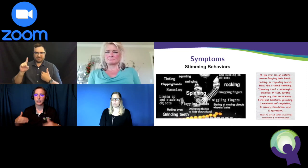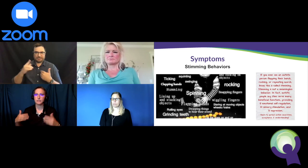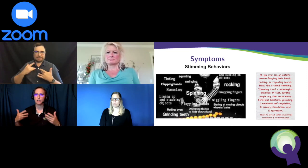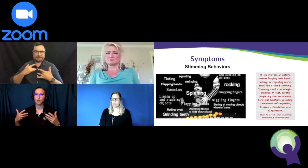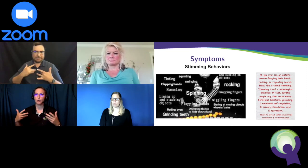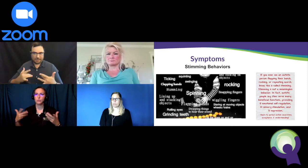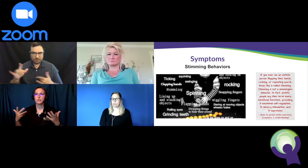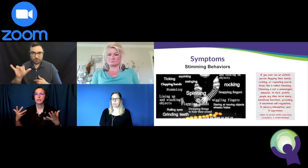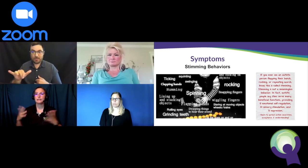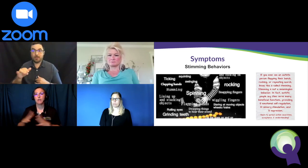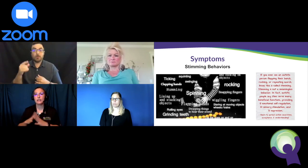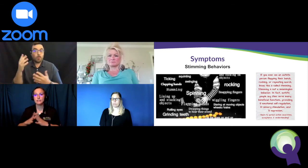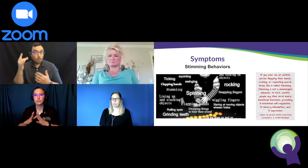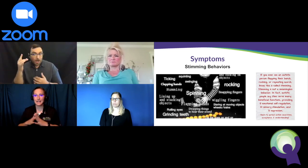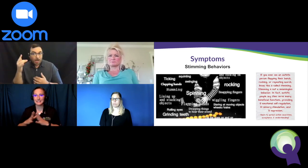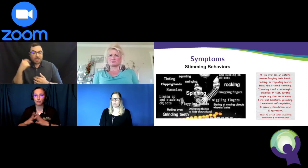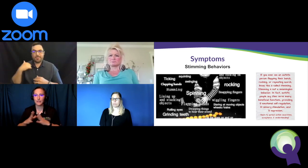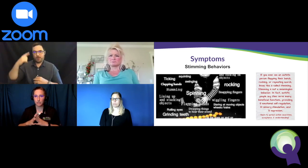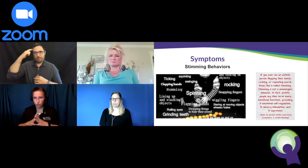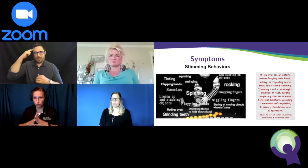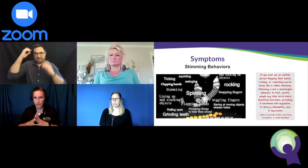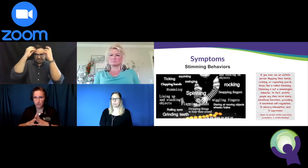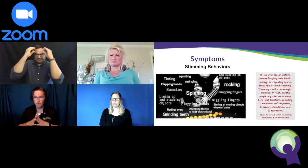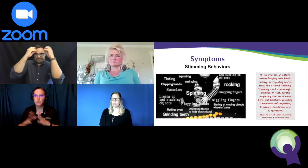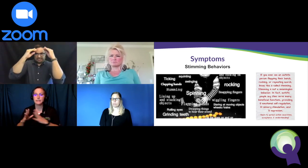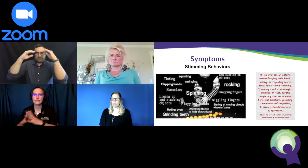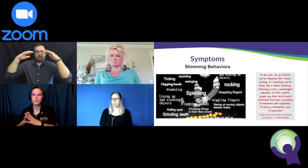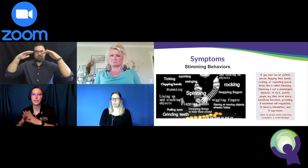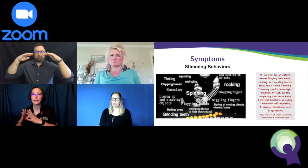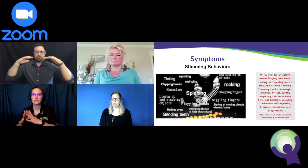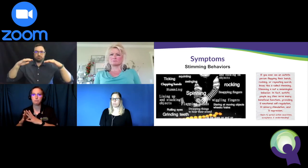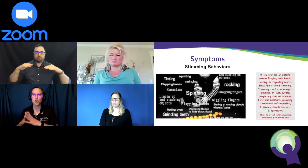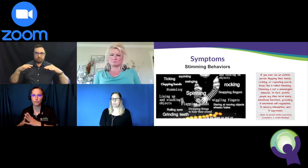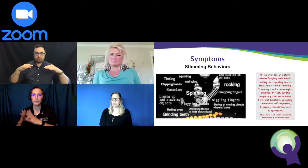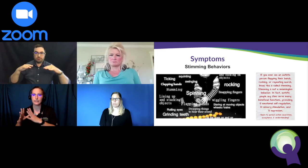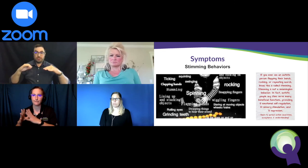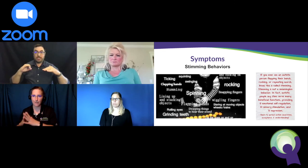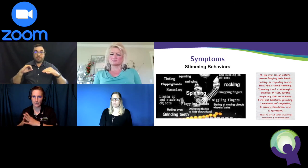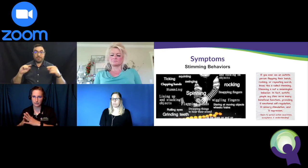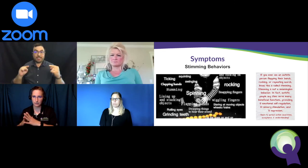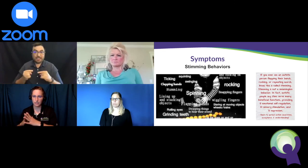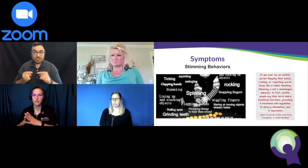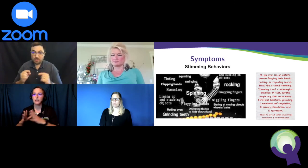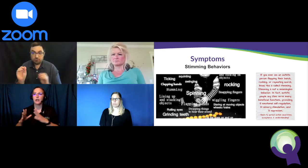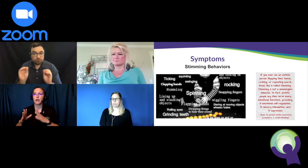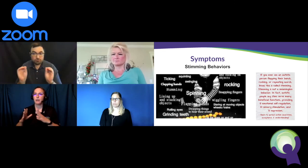And so as long as they're not self-injuring, stimming is perfectly fine.